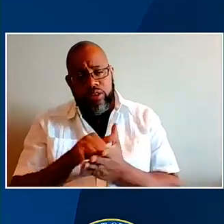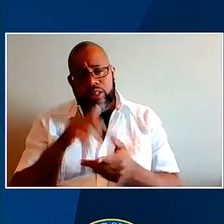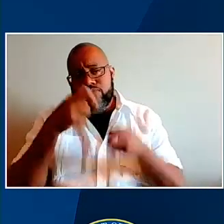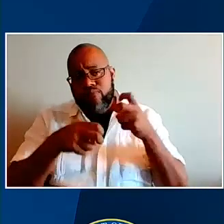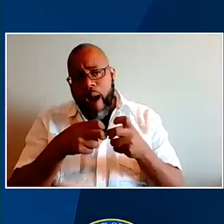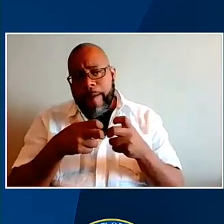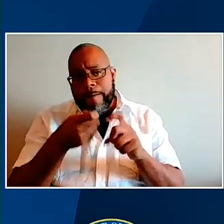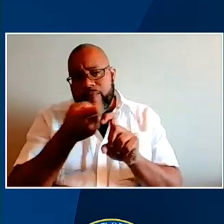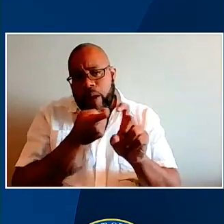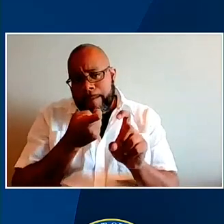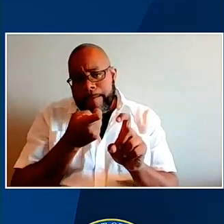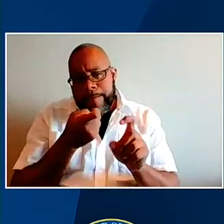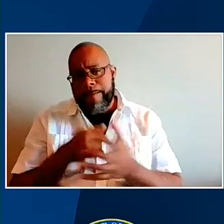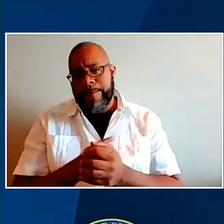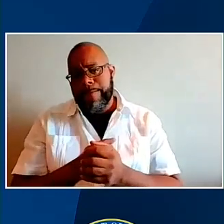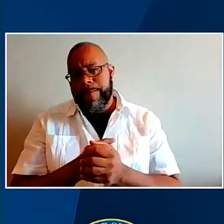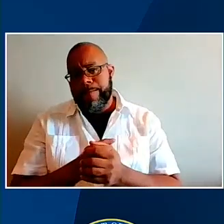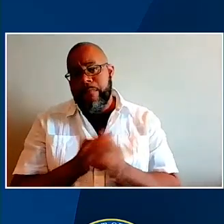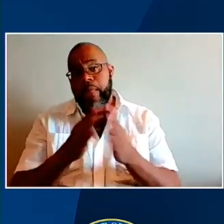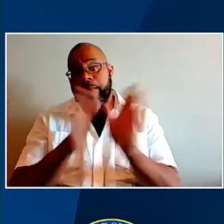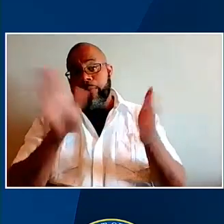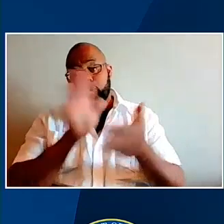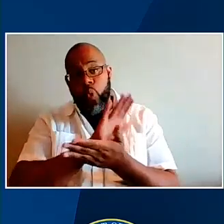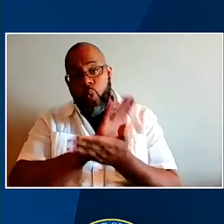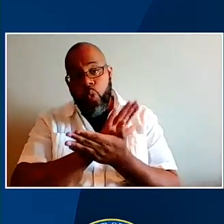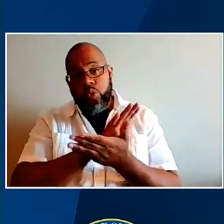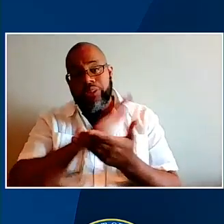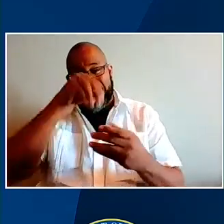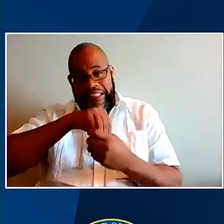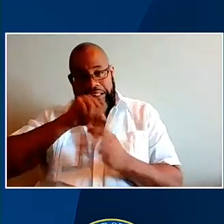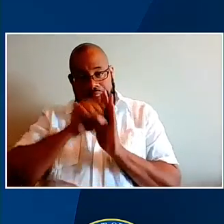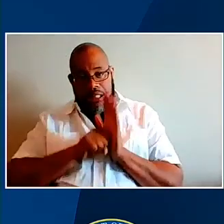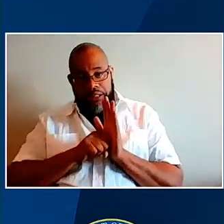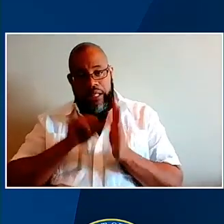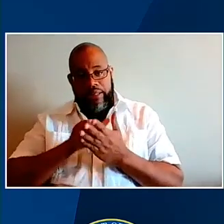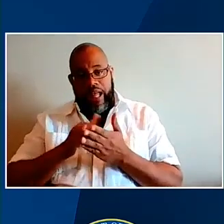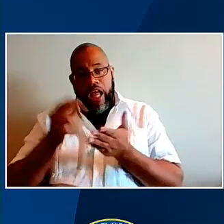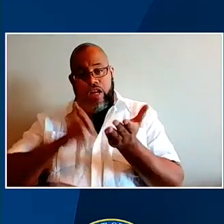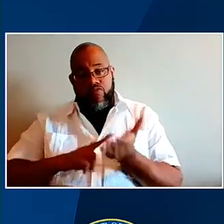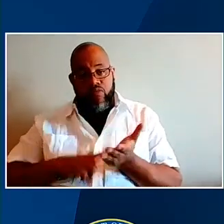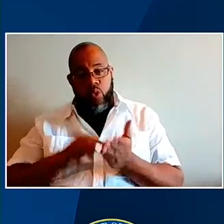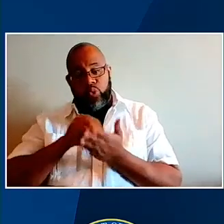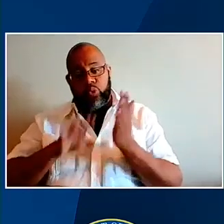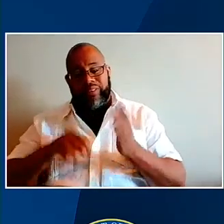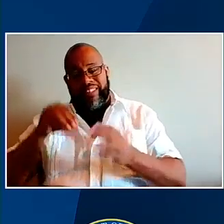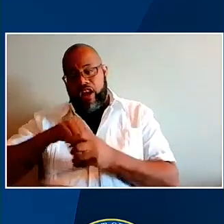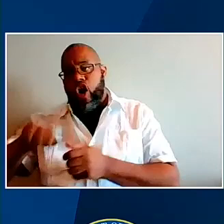from the public schools in states that enroll students in other states?